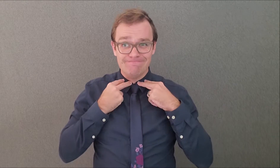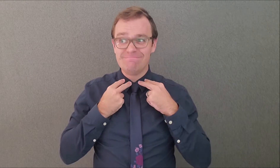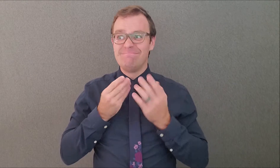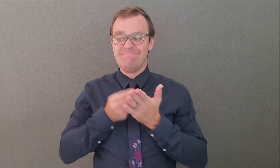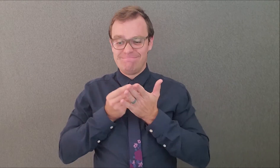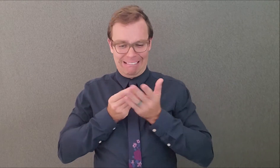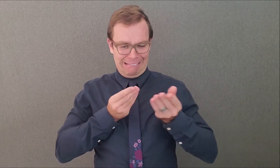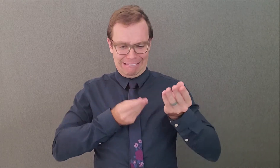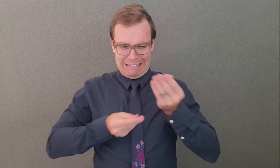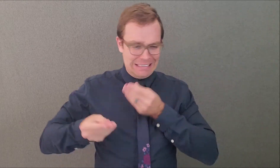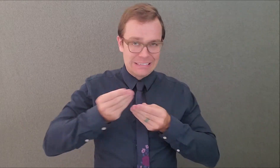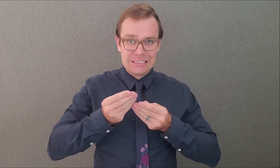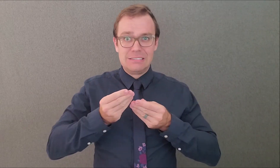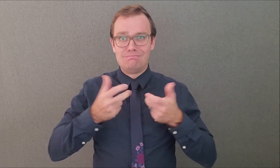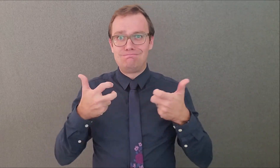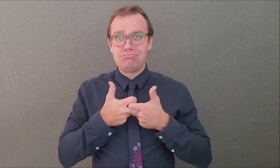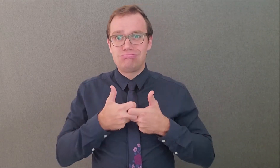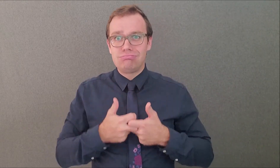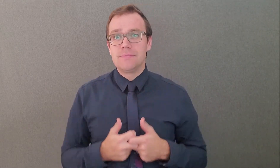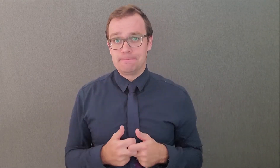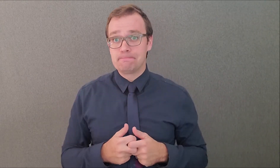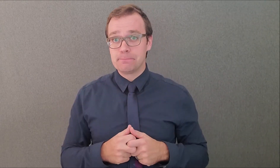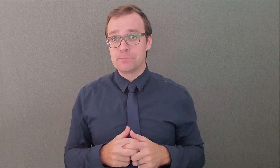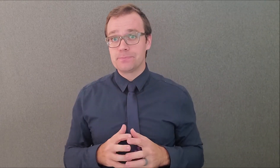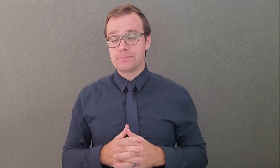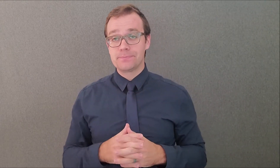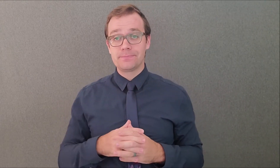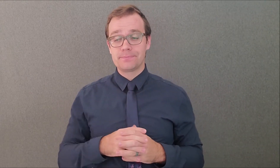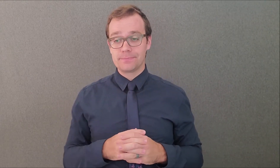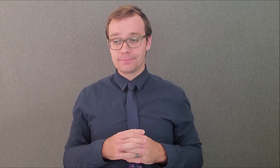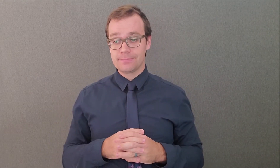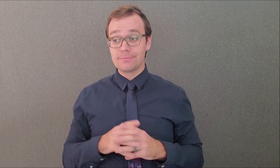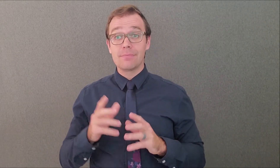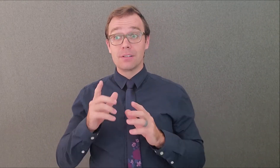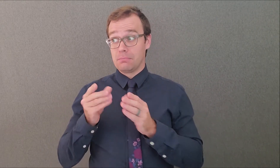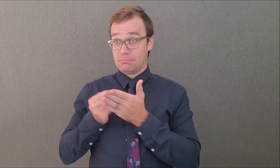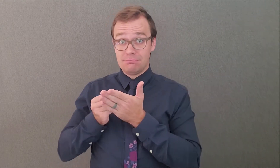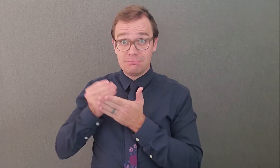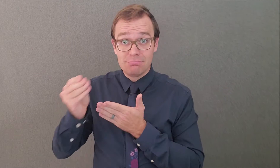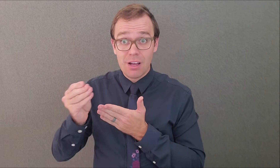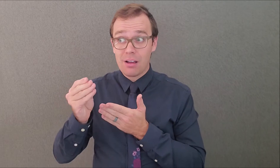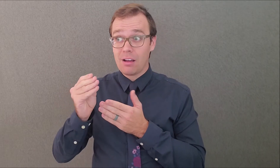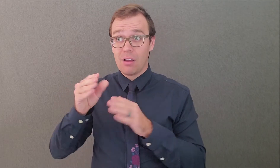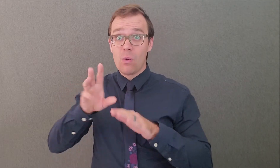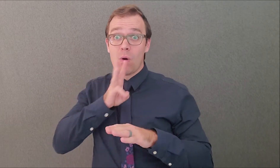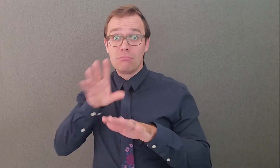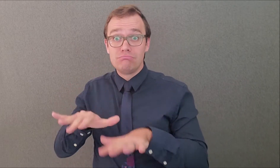to financial hardship following a flood event. There is a 30-day waiting period before